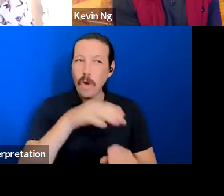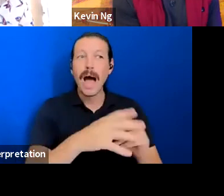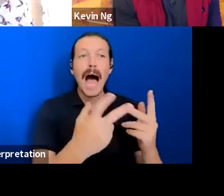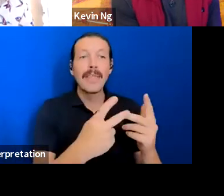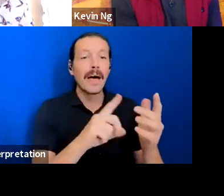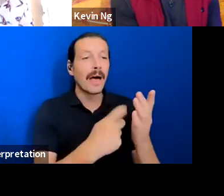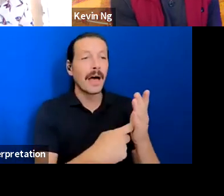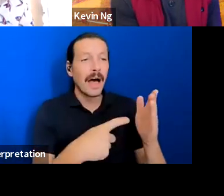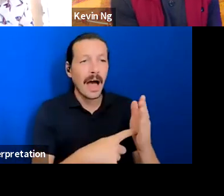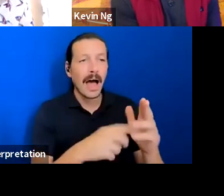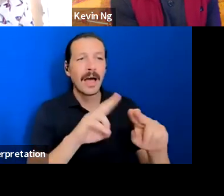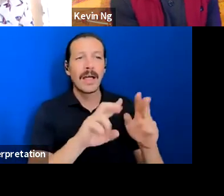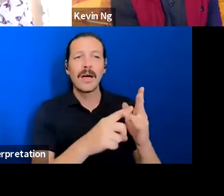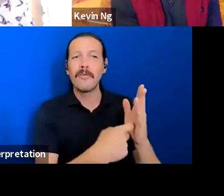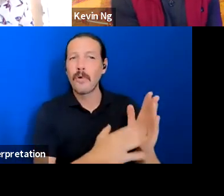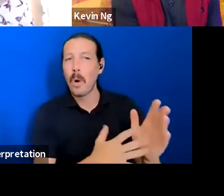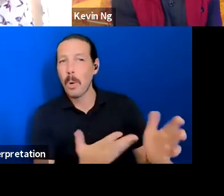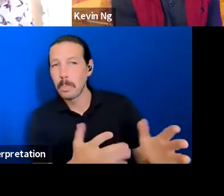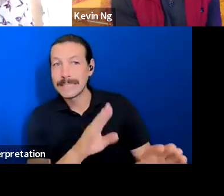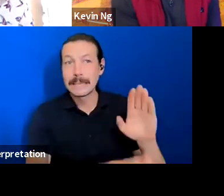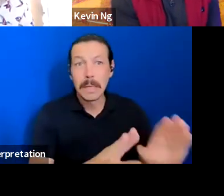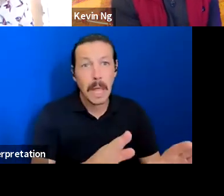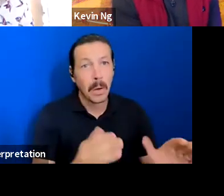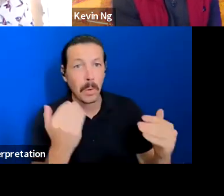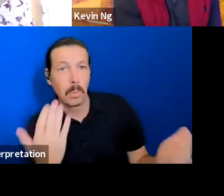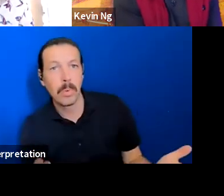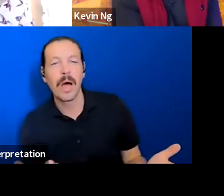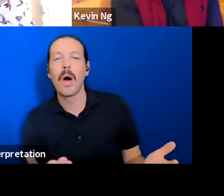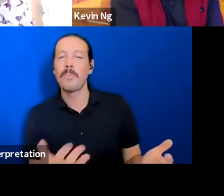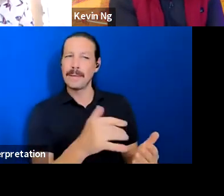not because people know each other a lot more, that's the feedback I've been given from other